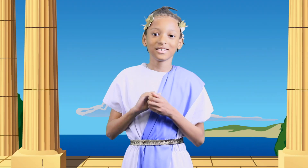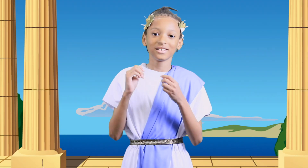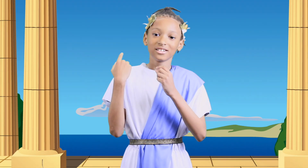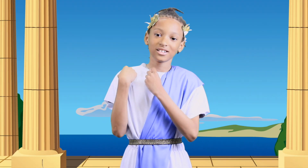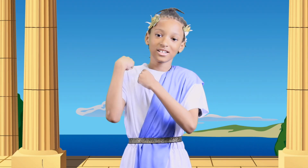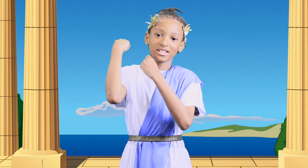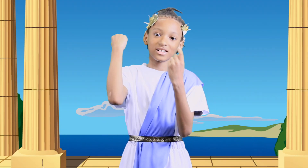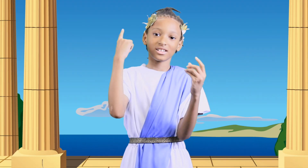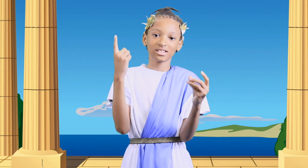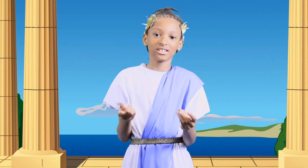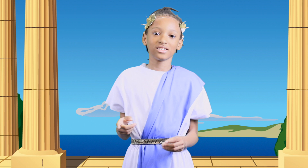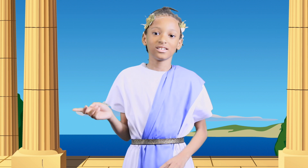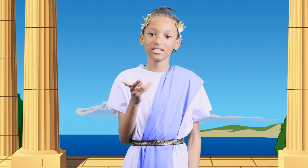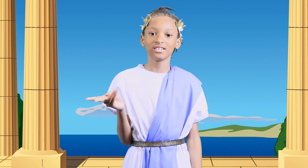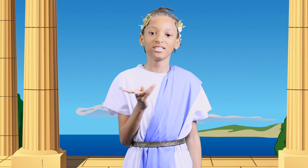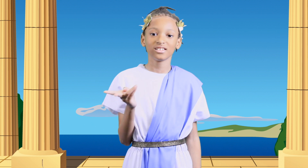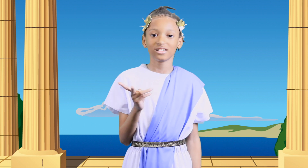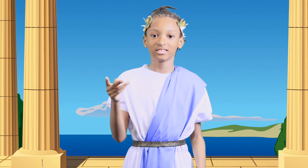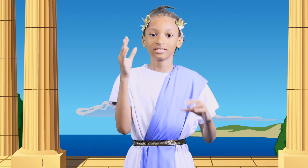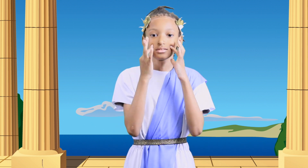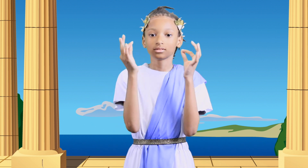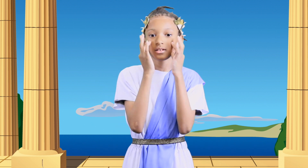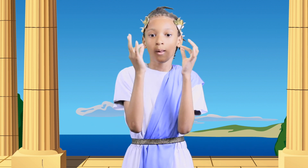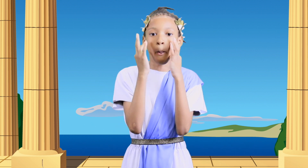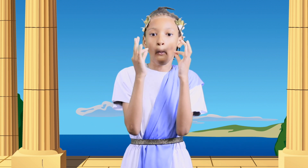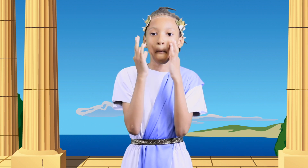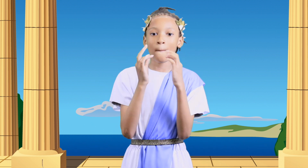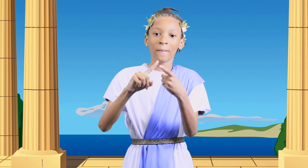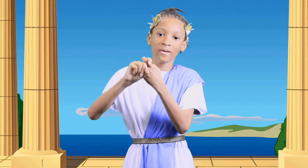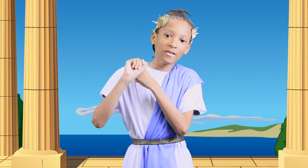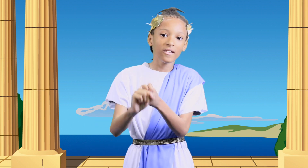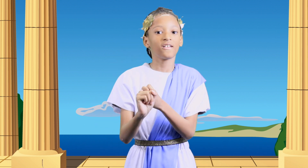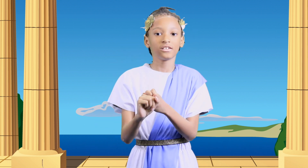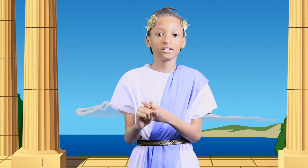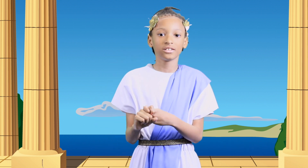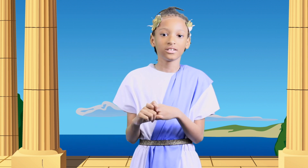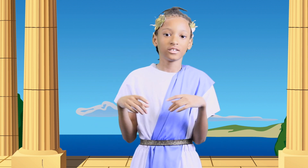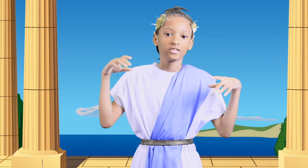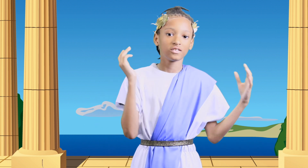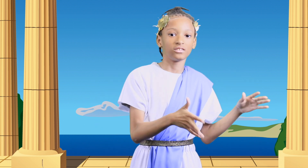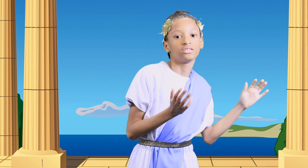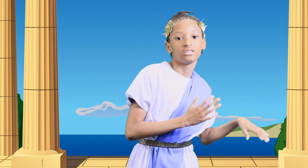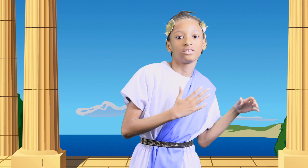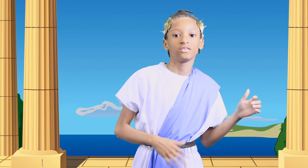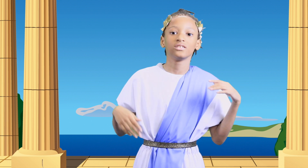Once upon a time, there were two cats. They were best friends. They chatted with each other.